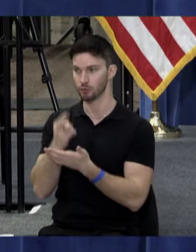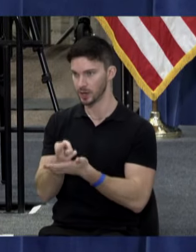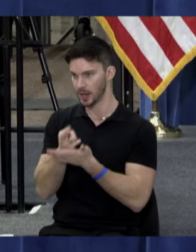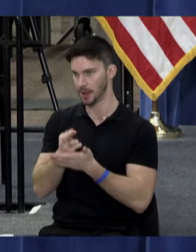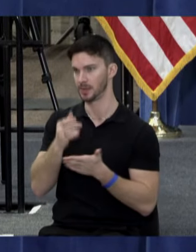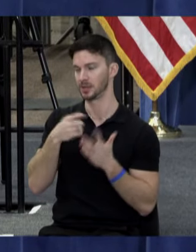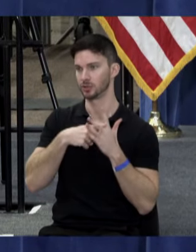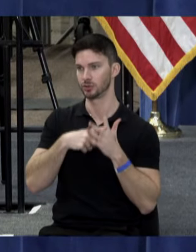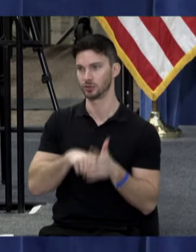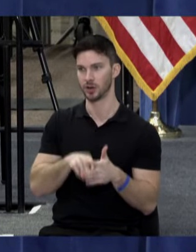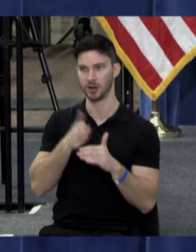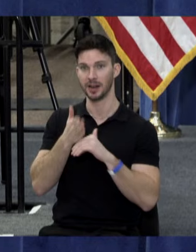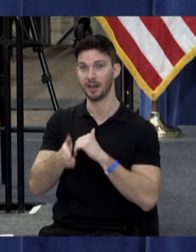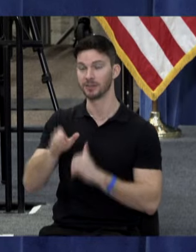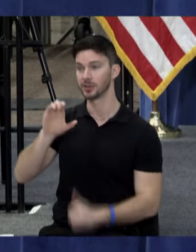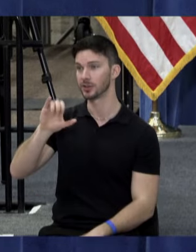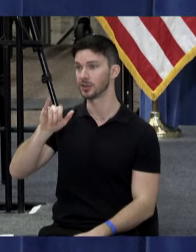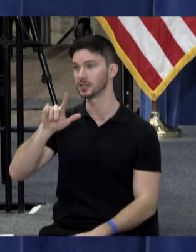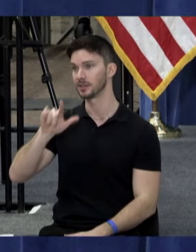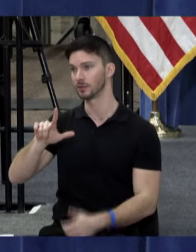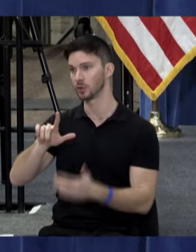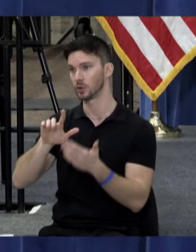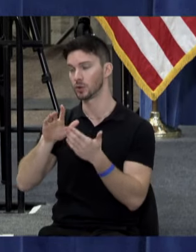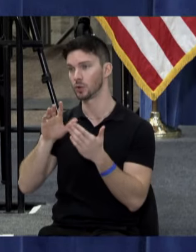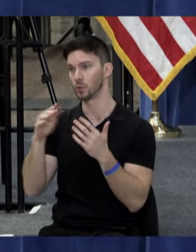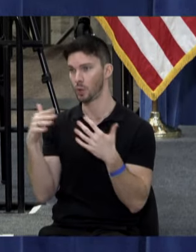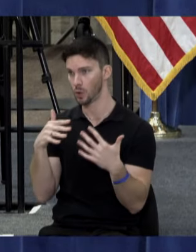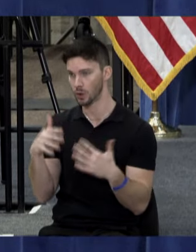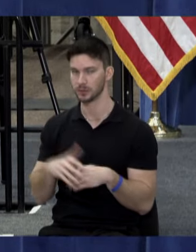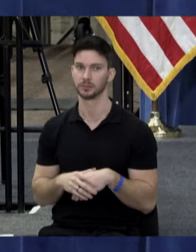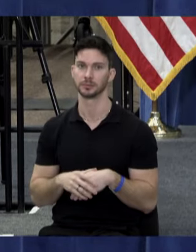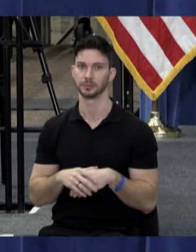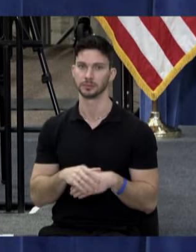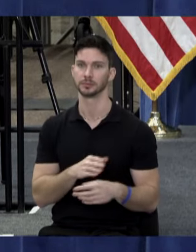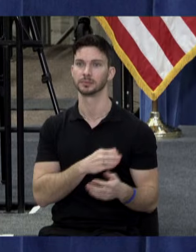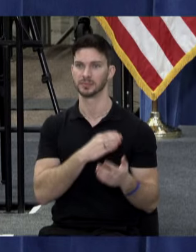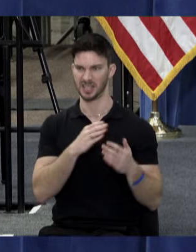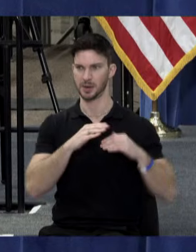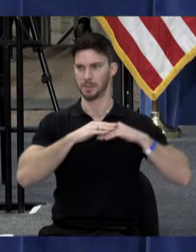and they have multidisciplinary and spinal cord injury, which is wicked awesome.